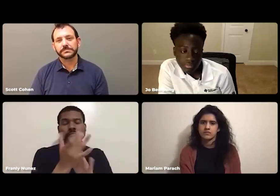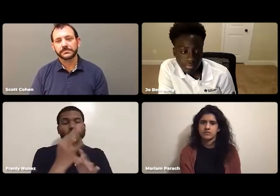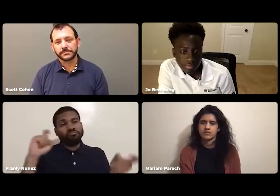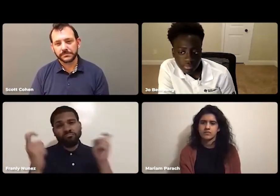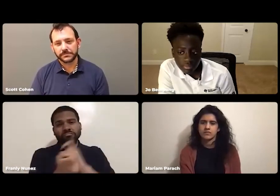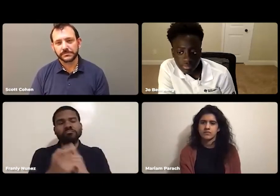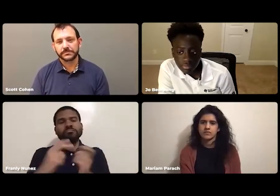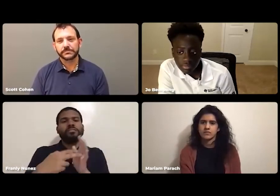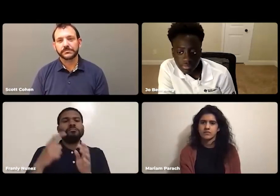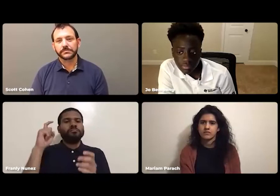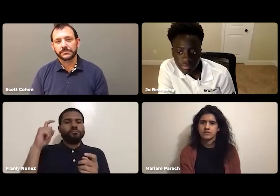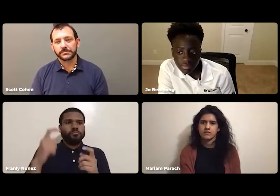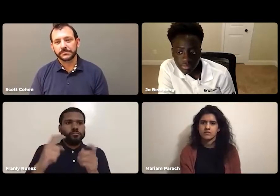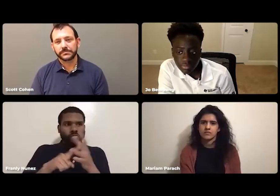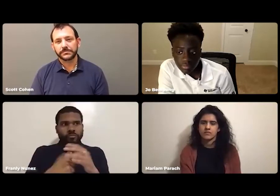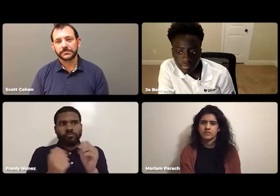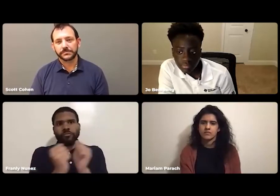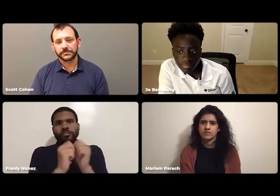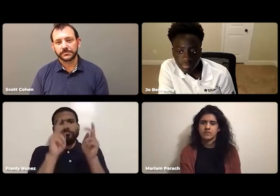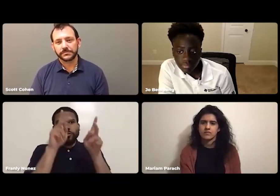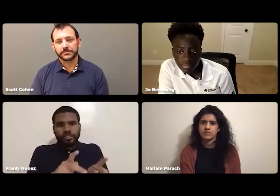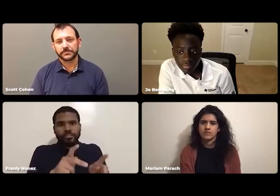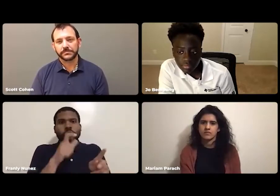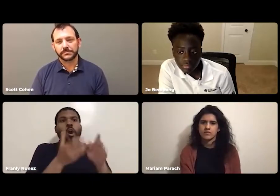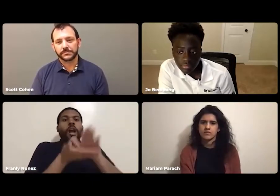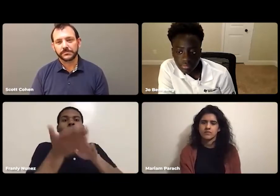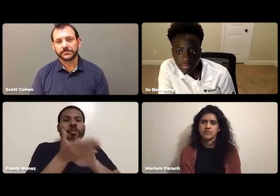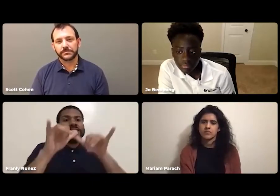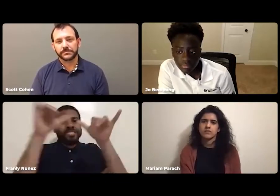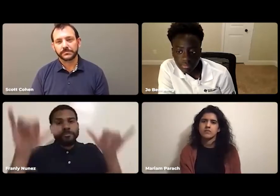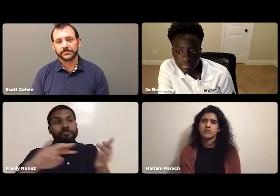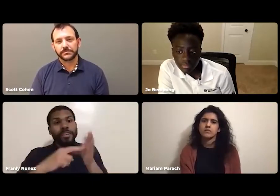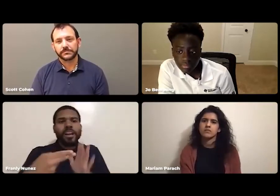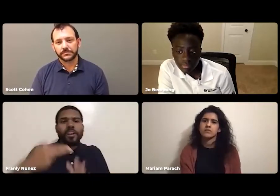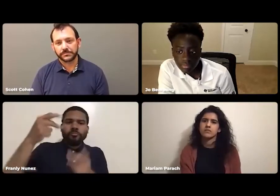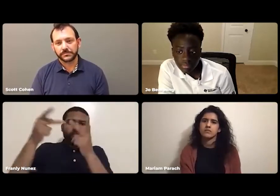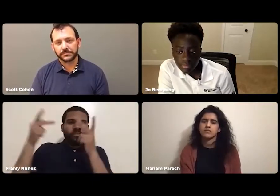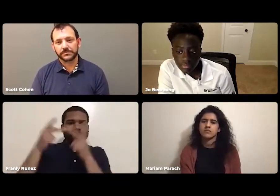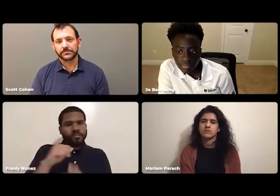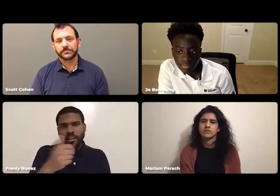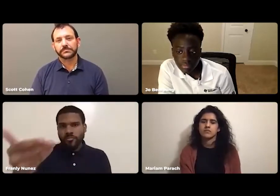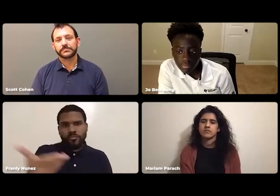And the system wants to continue operating with those committees.